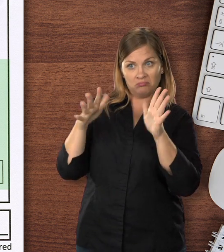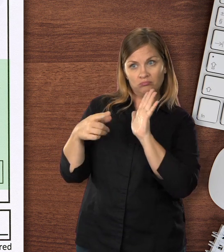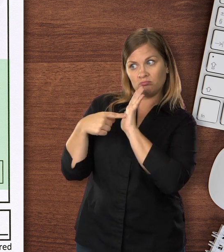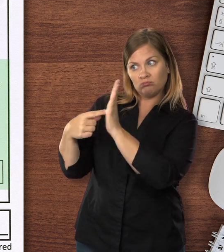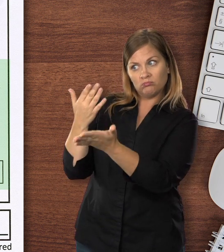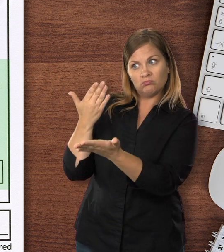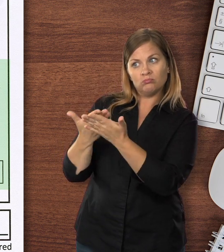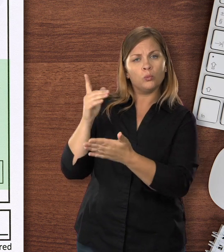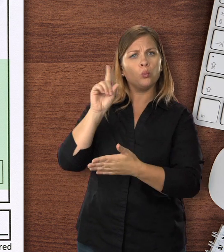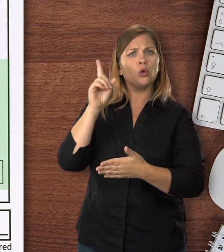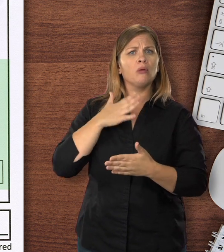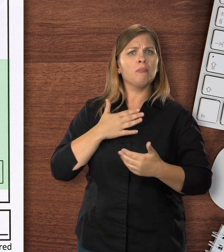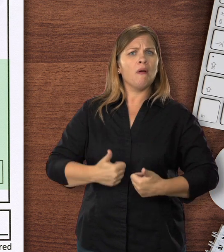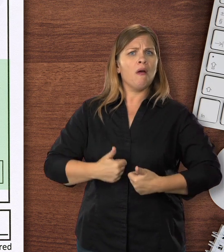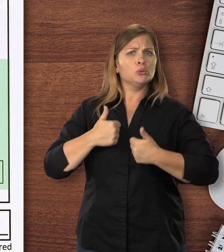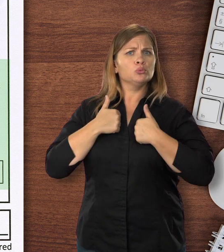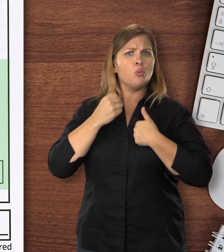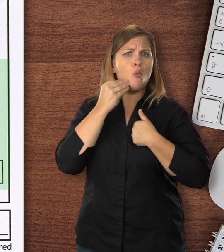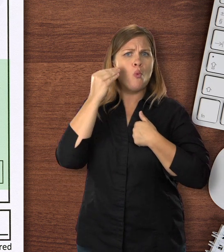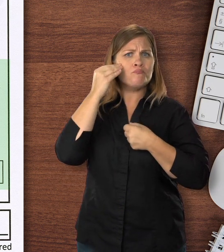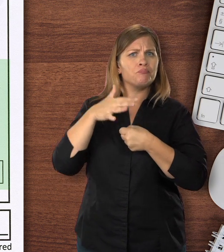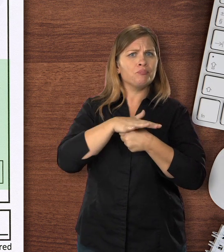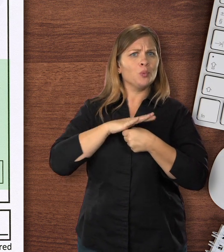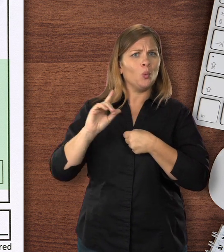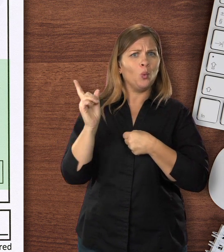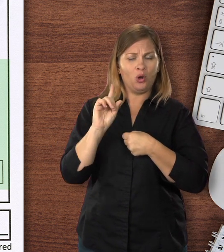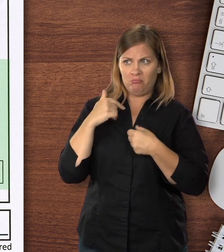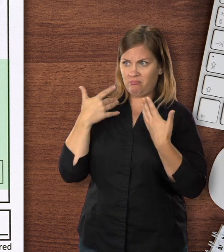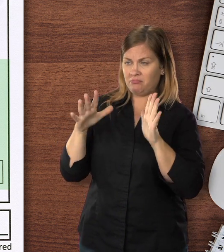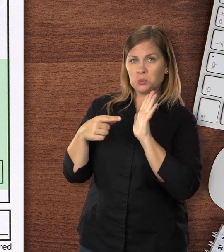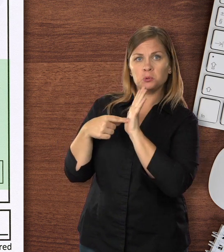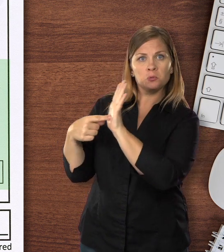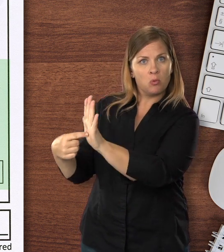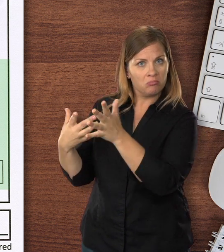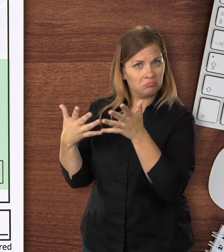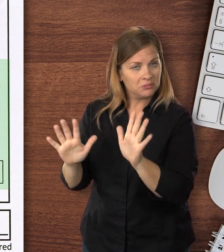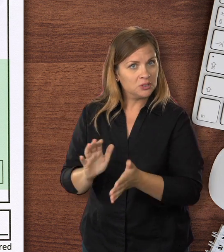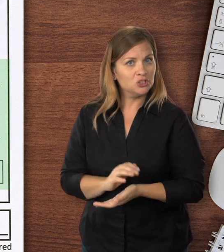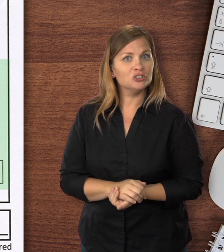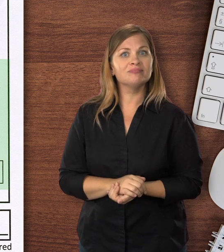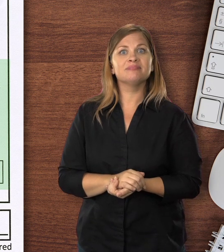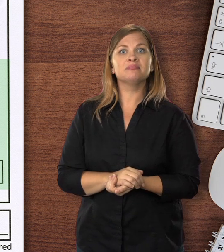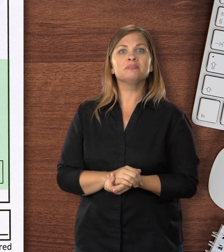the voter provided proof of residence as indicated above; and